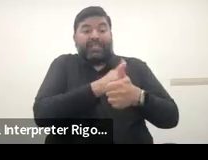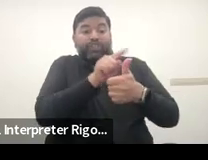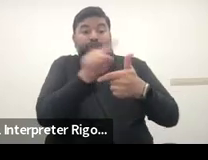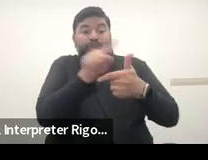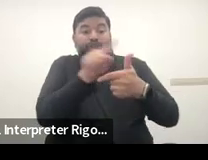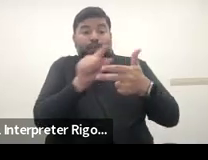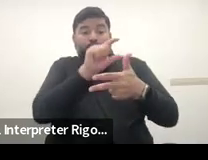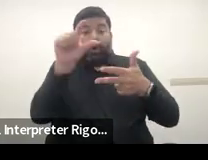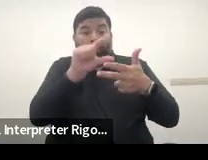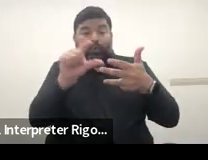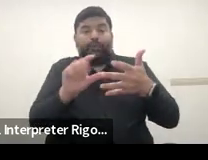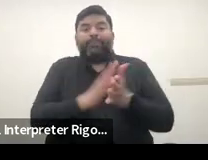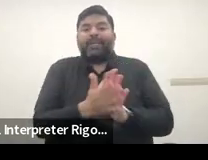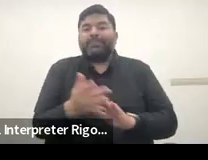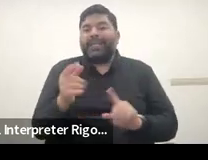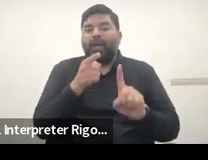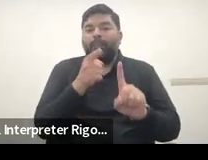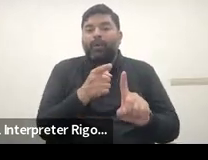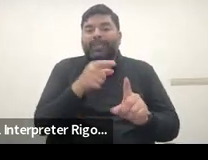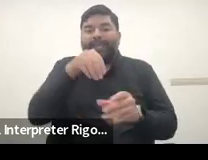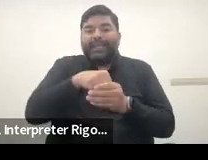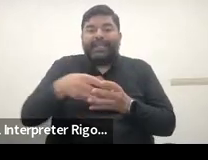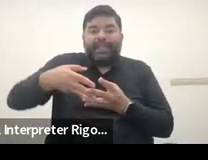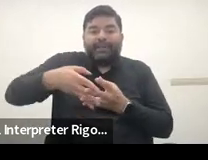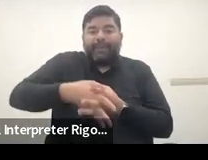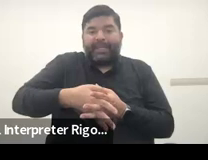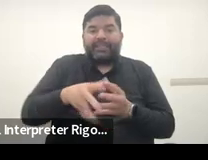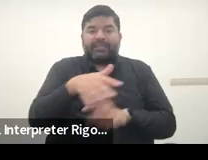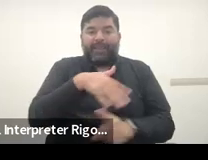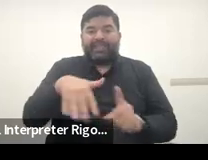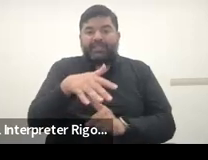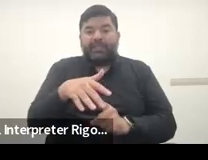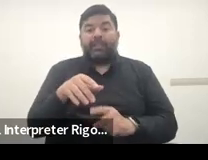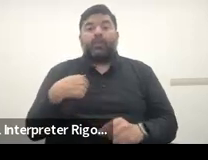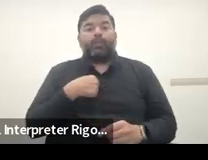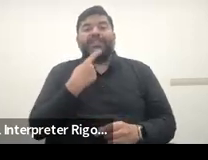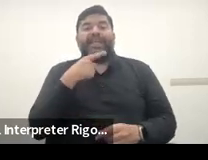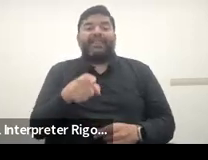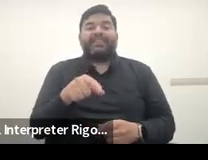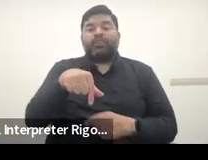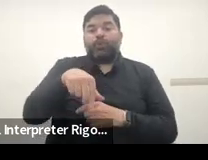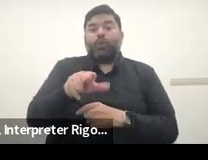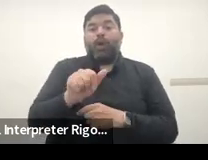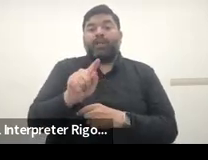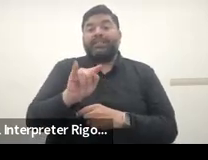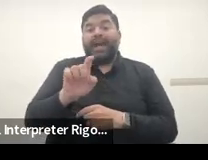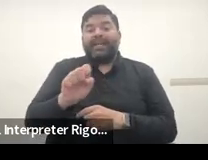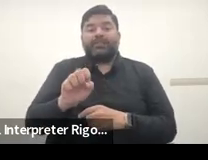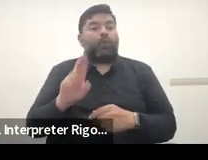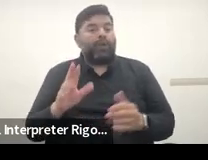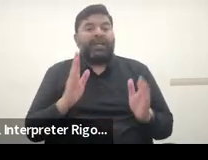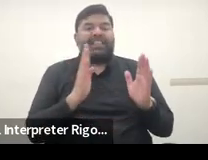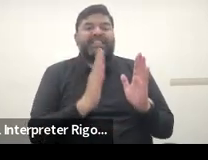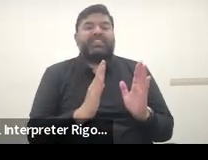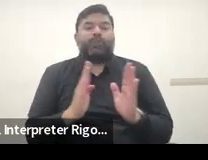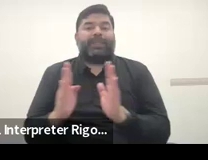embedding space we say that this is quantized or discrete because we map each of these points to the